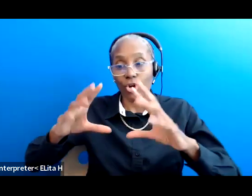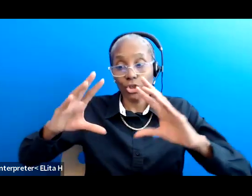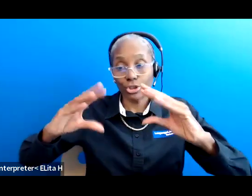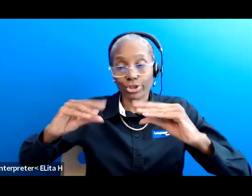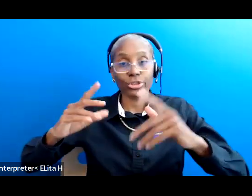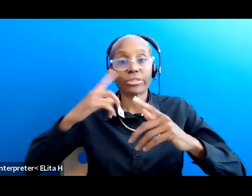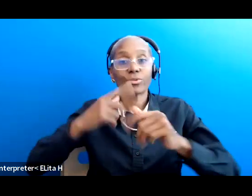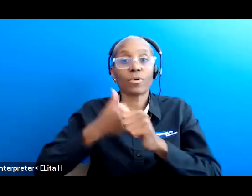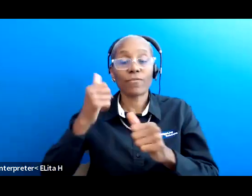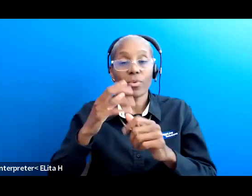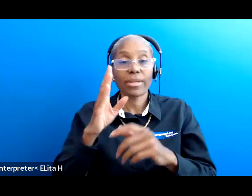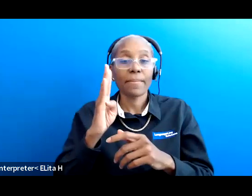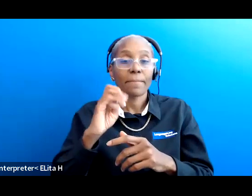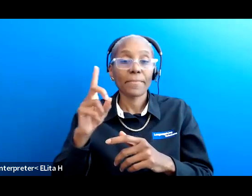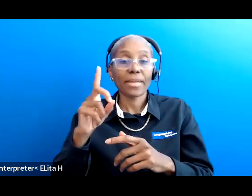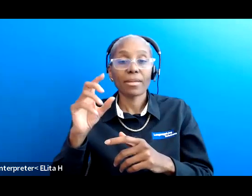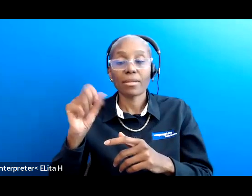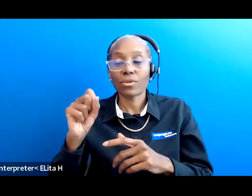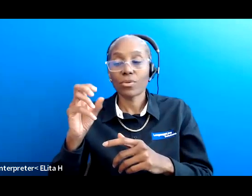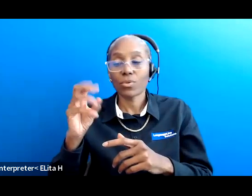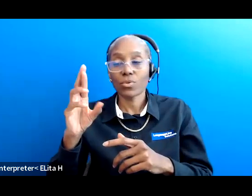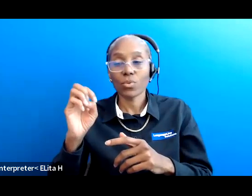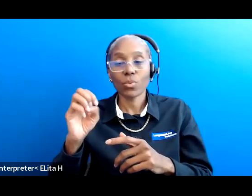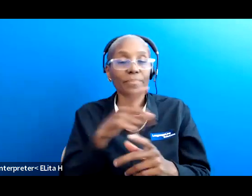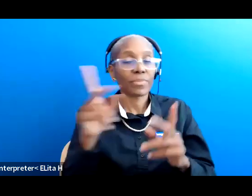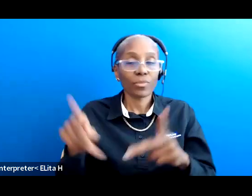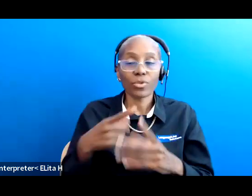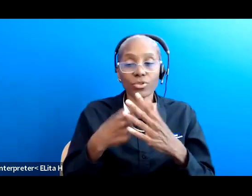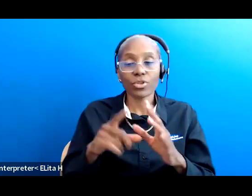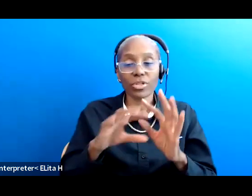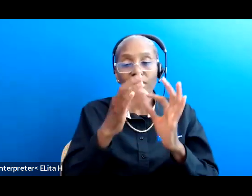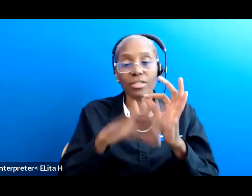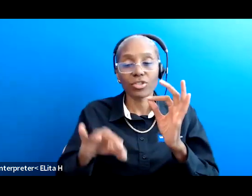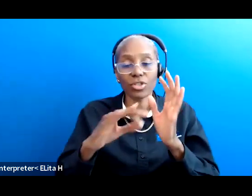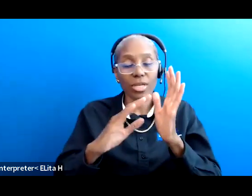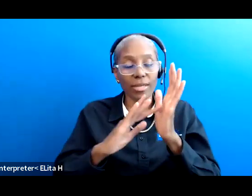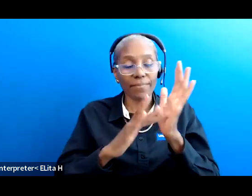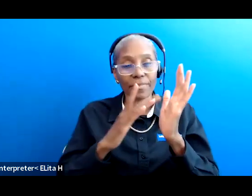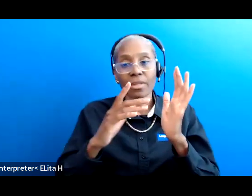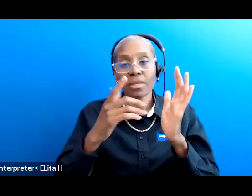This person started on a J2 deep contour gel and now is using a Jay